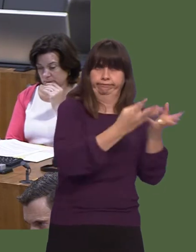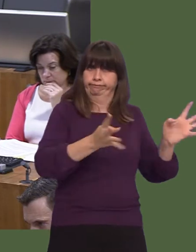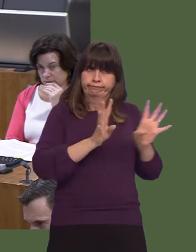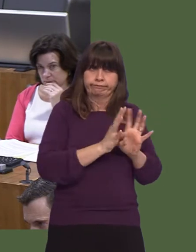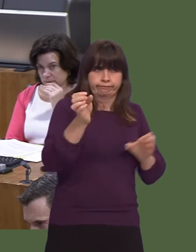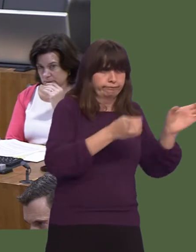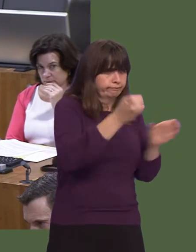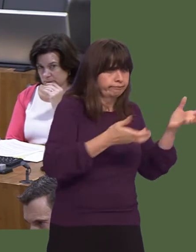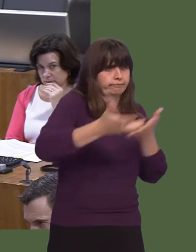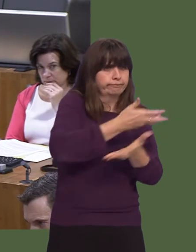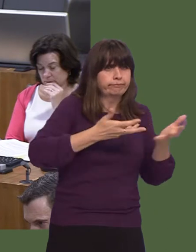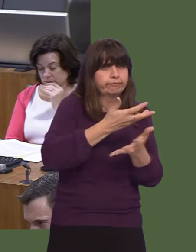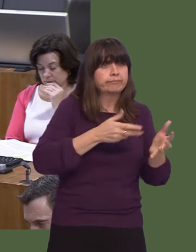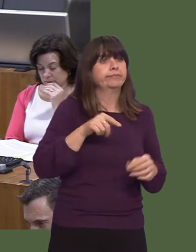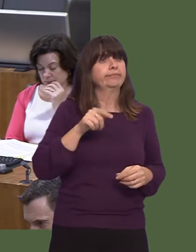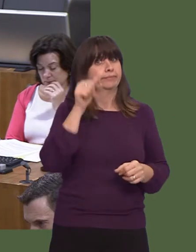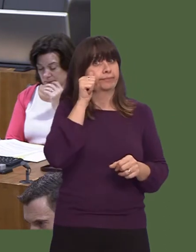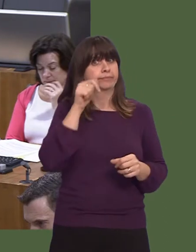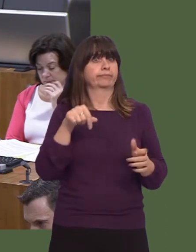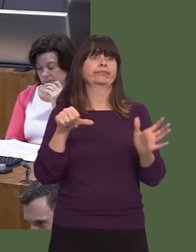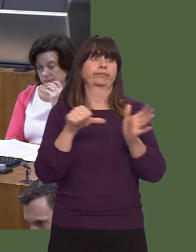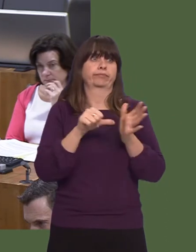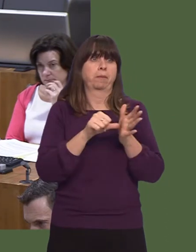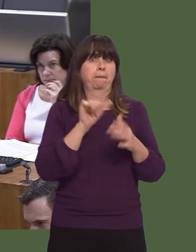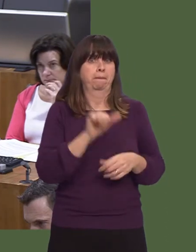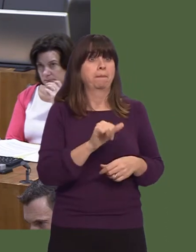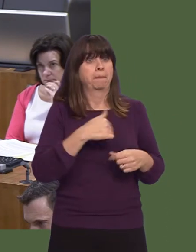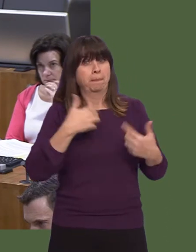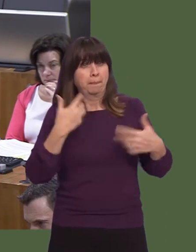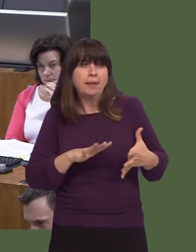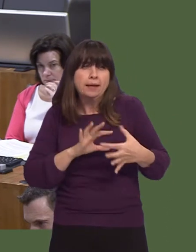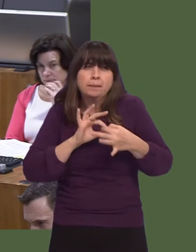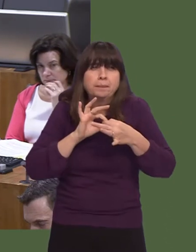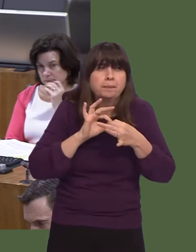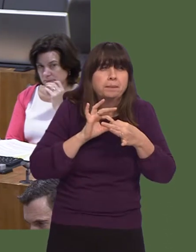as a challenge. What I can say is we have been working with the task and finish group,